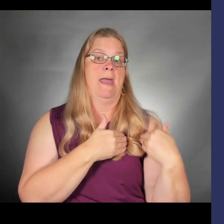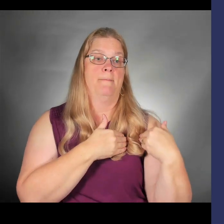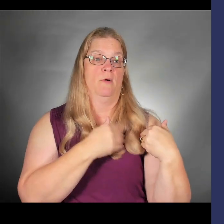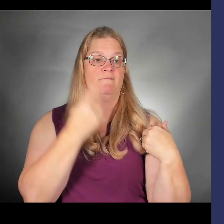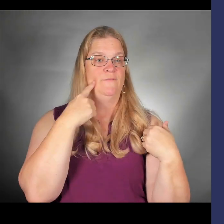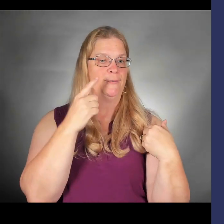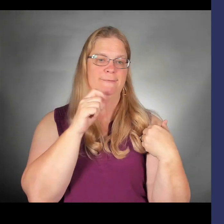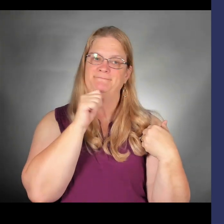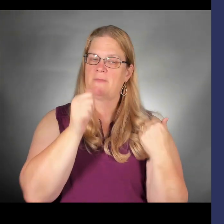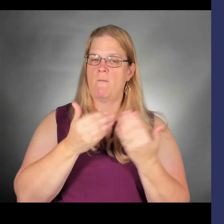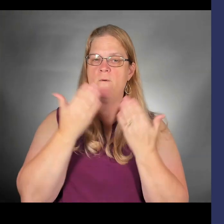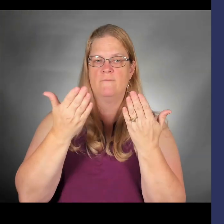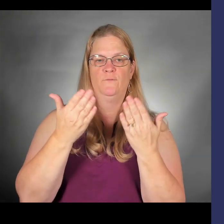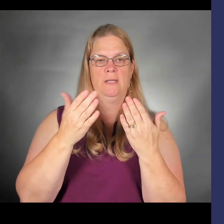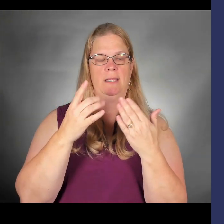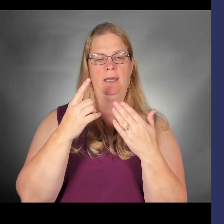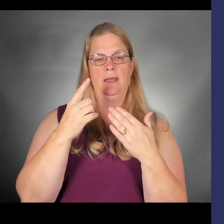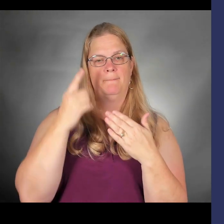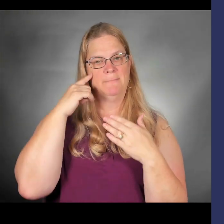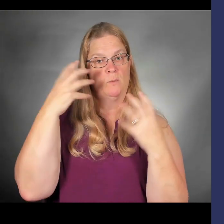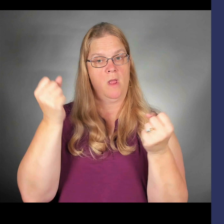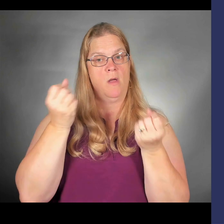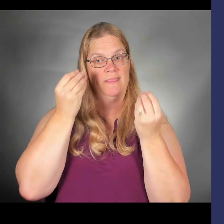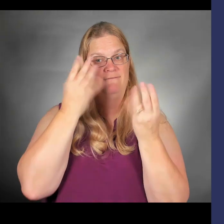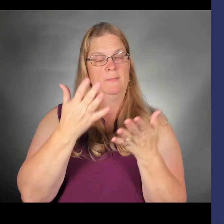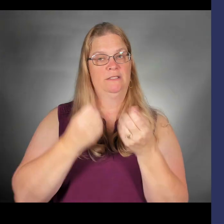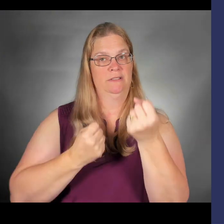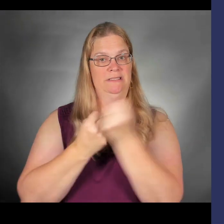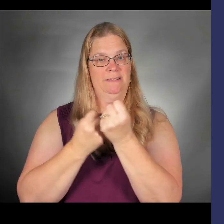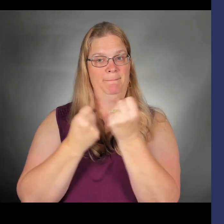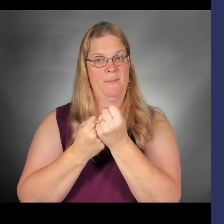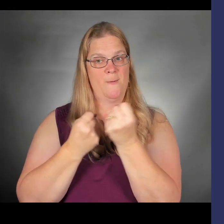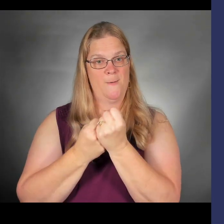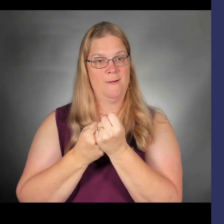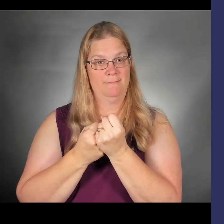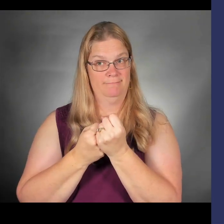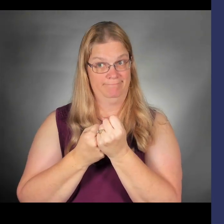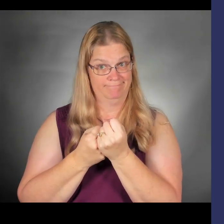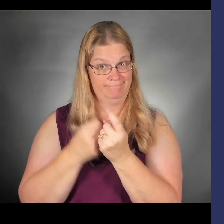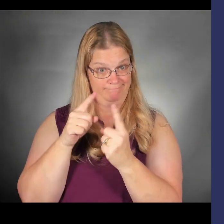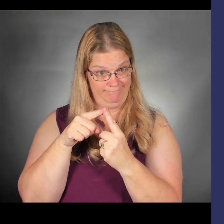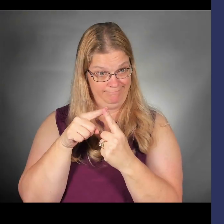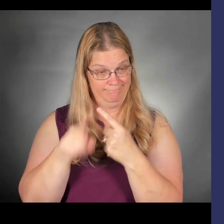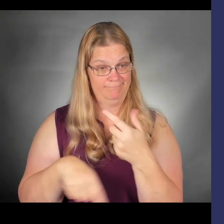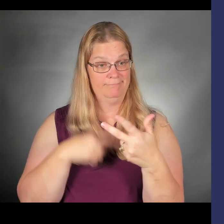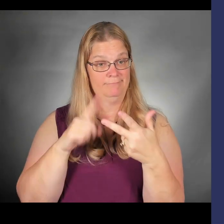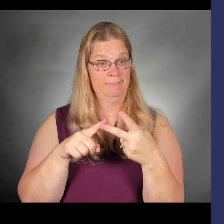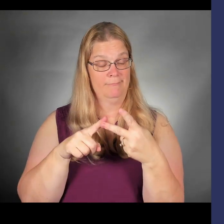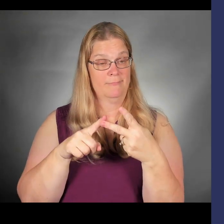School districts have been found liable for not offering mental health information and support;